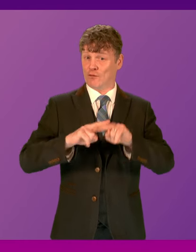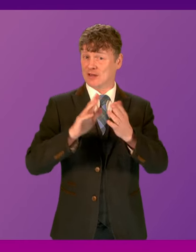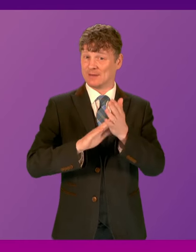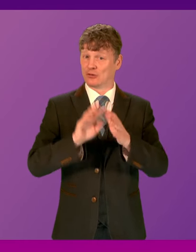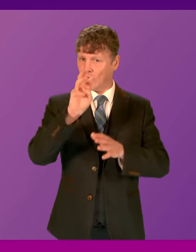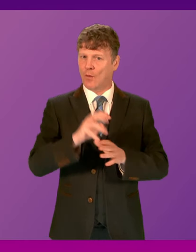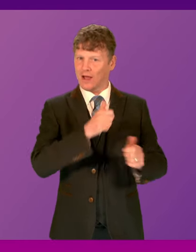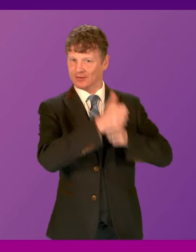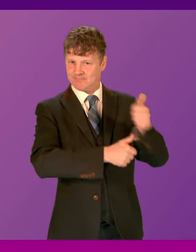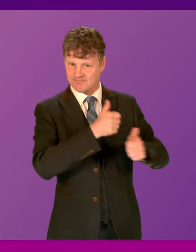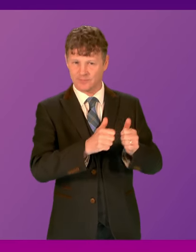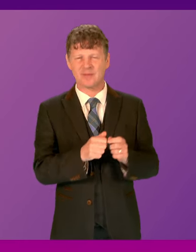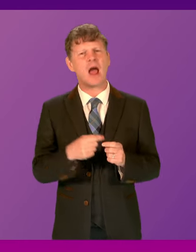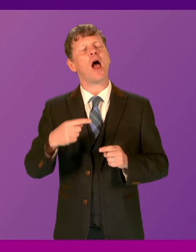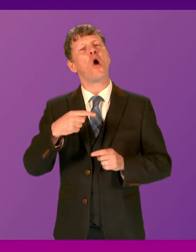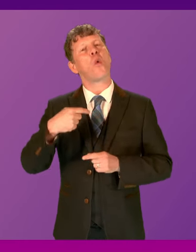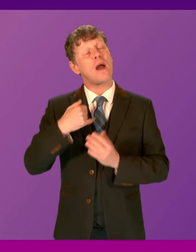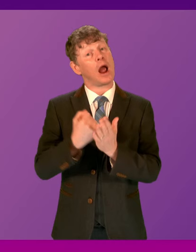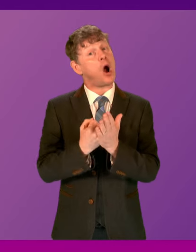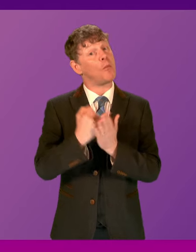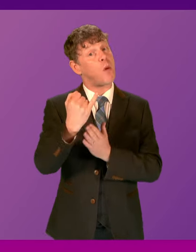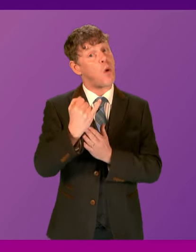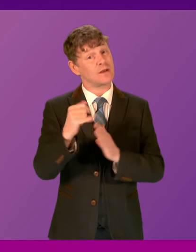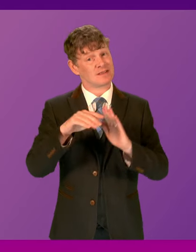We opposed the legislation at the time that it was passed, and we still oppose it,